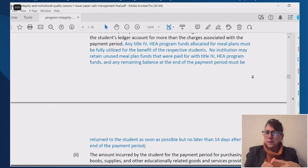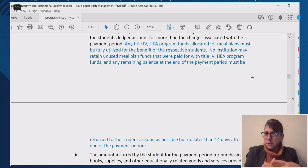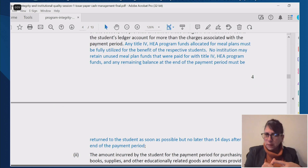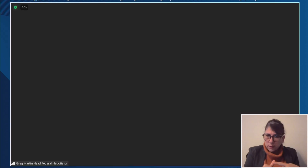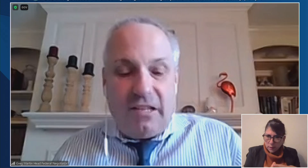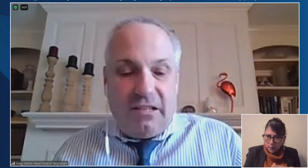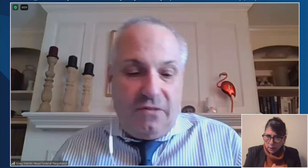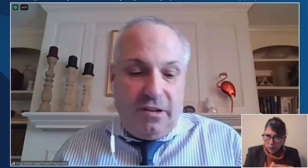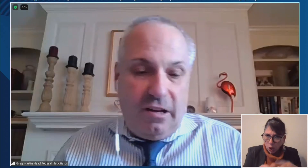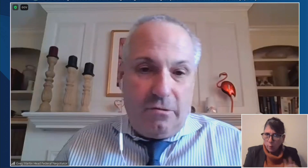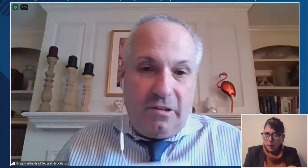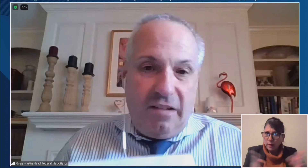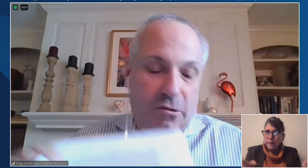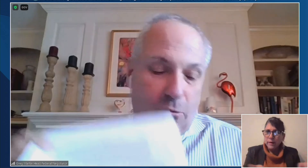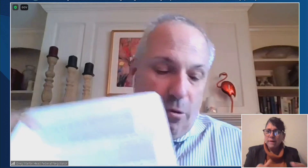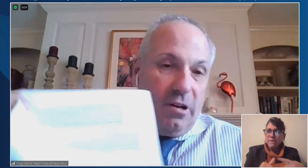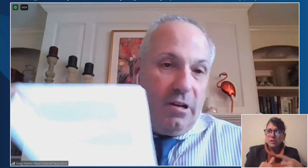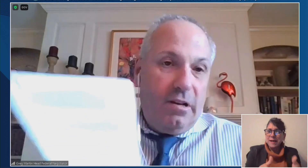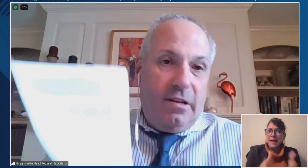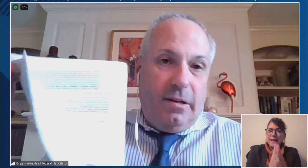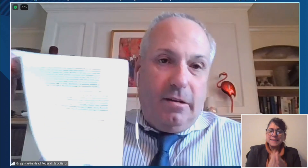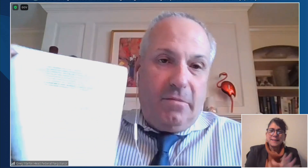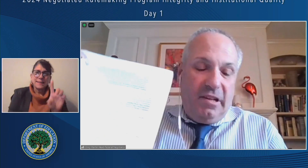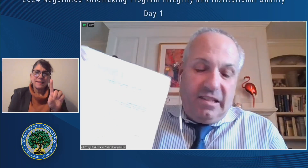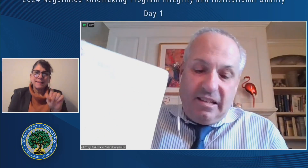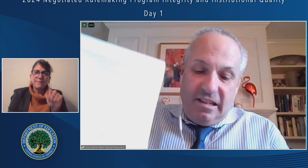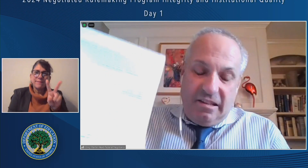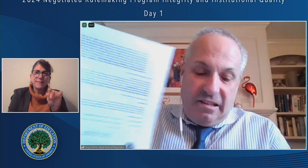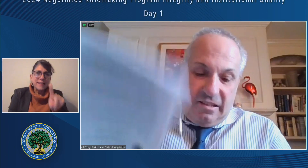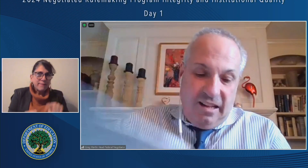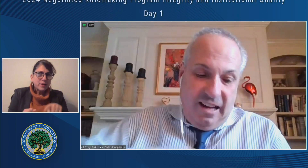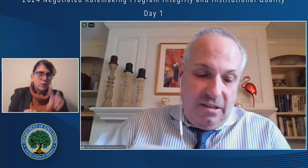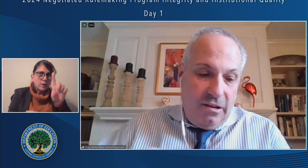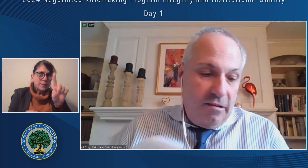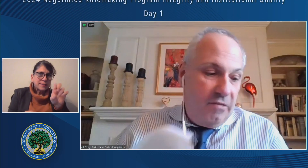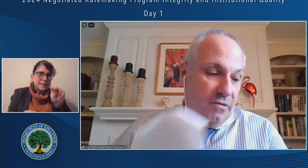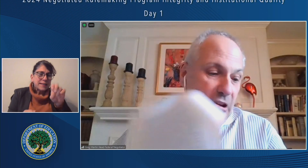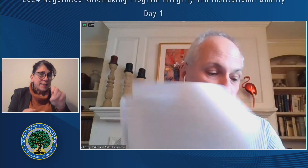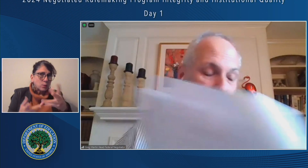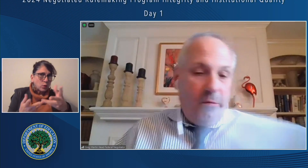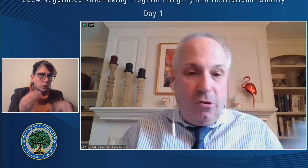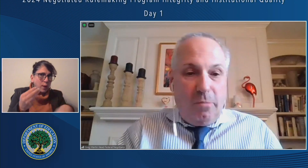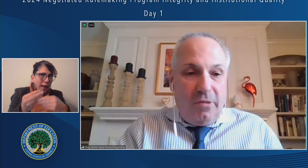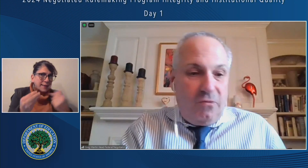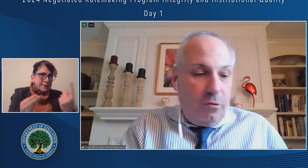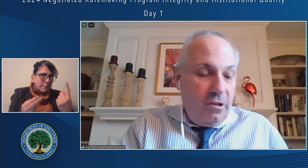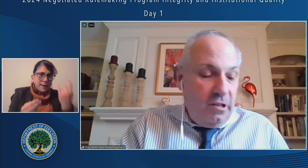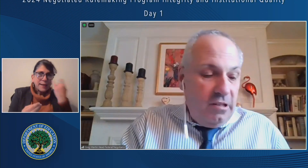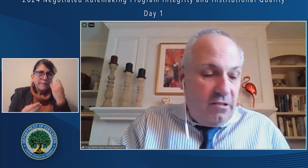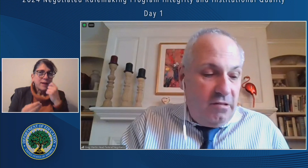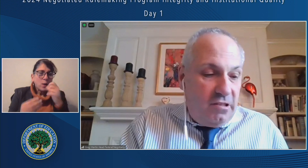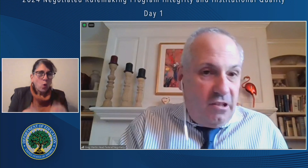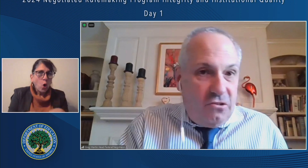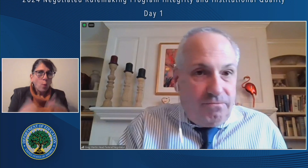First, I'll ask if either David or Denise has anything to add there. If not, we will open the floor to discussion.